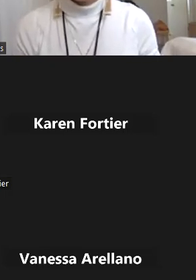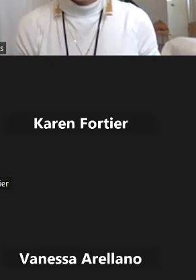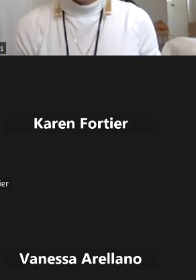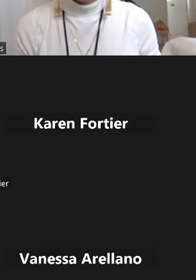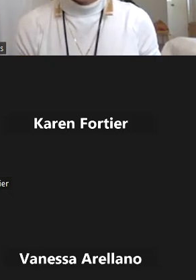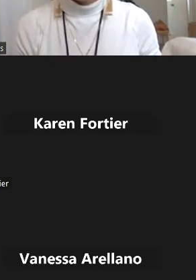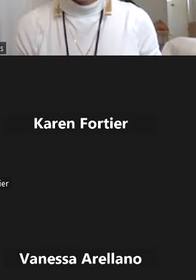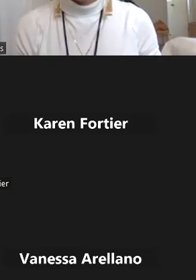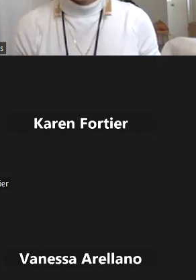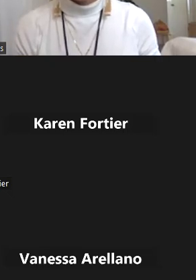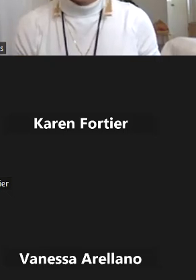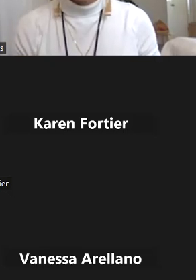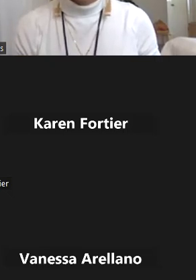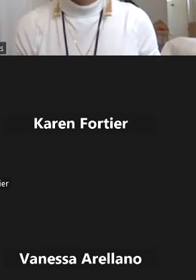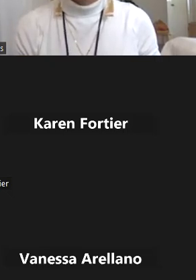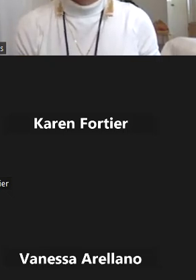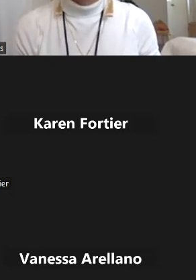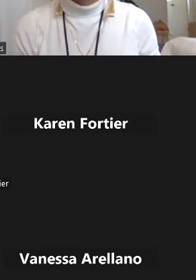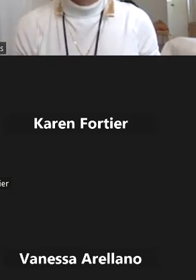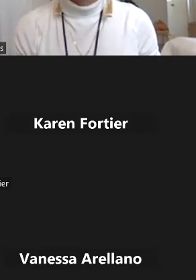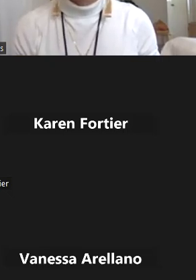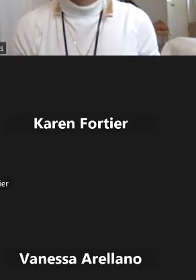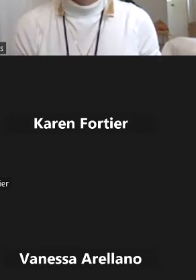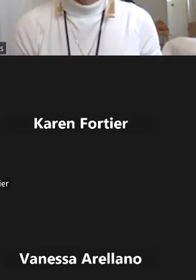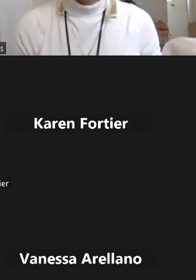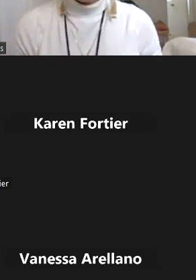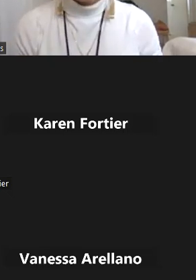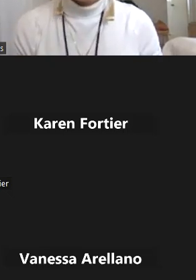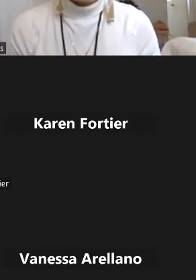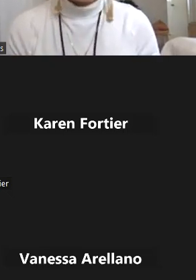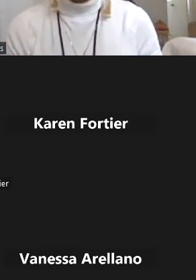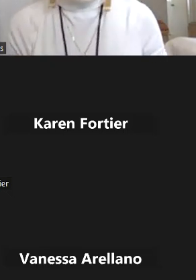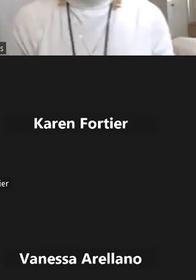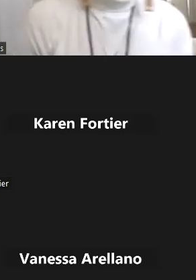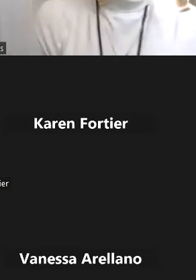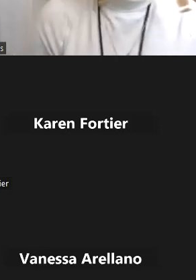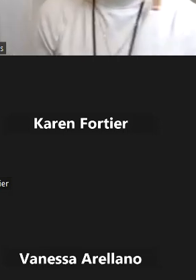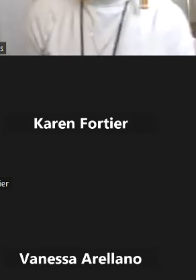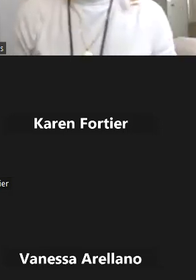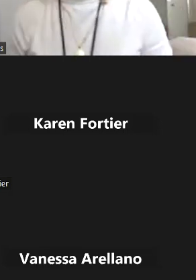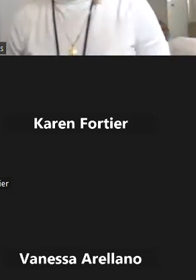into Spanish. So we have an English and a Spanish version for that as well. So just want to let you all know